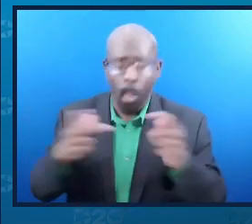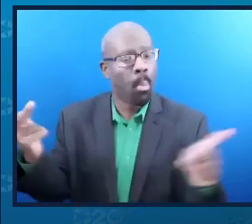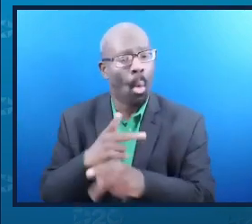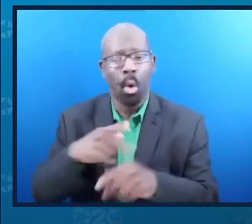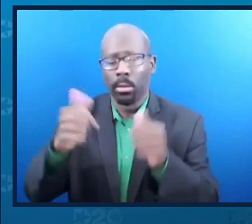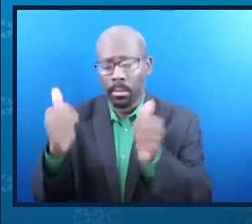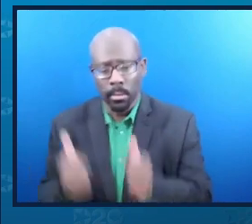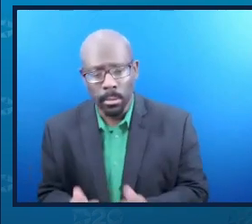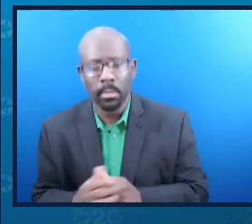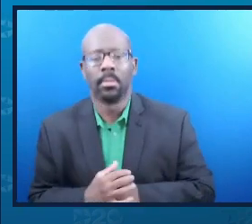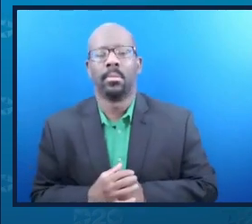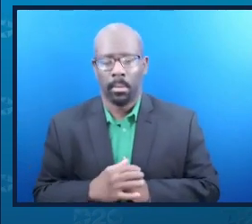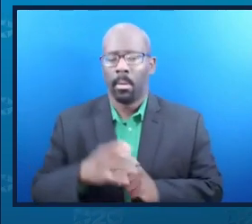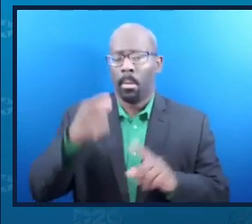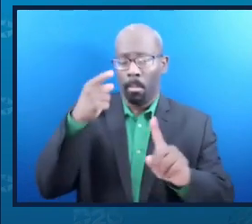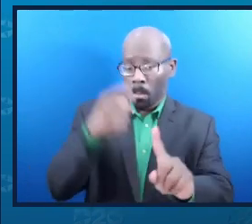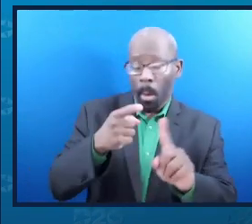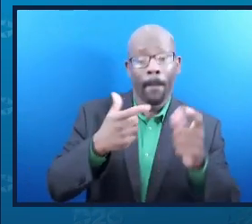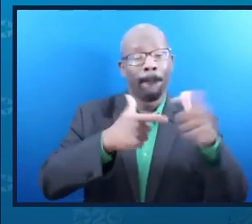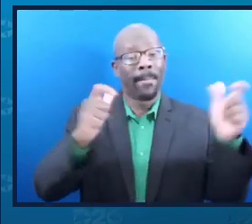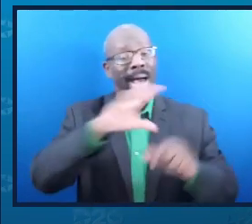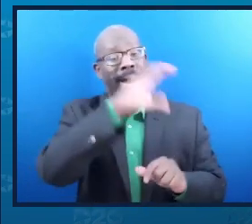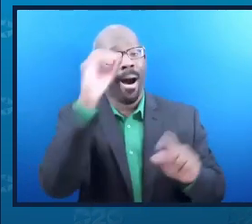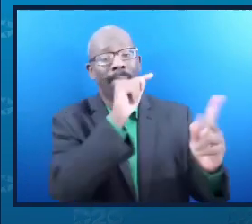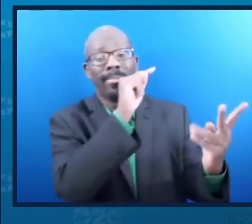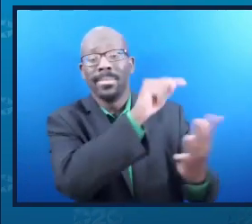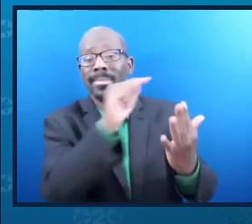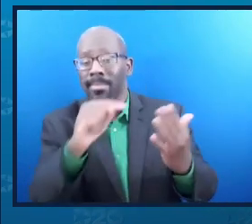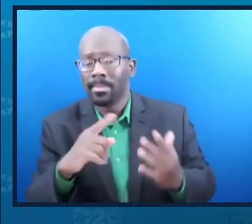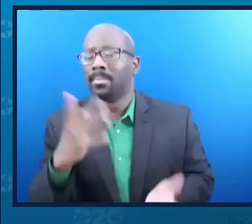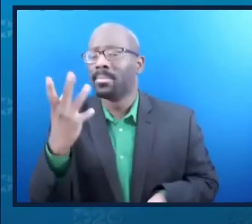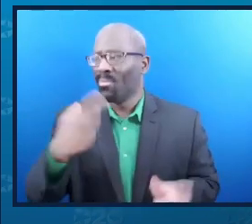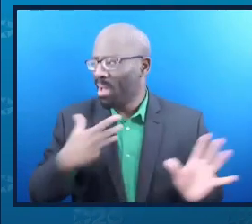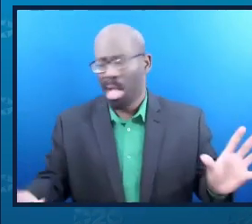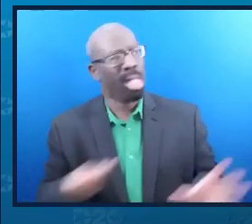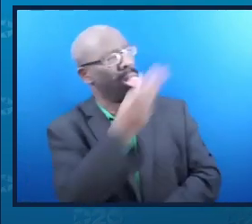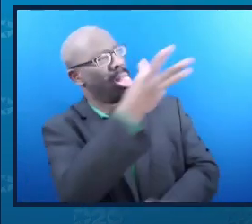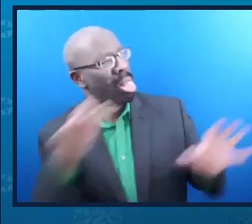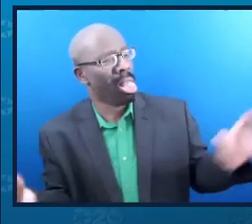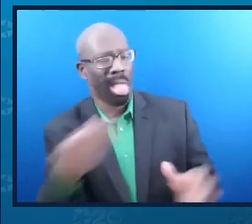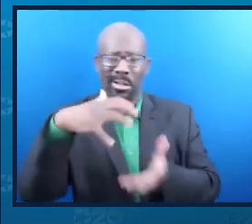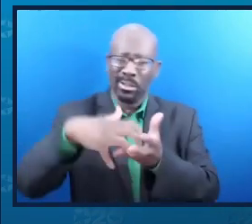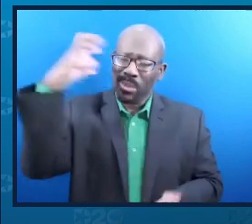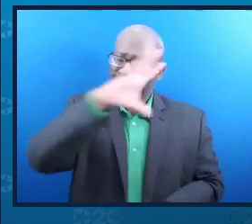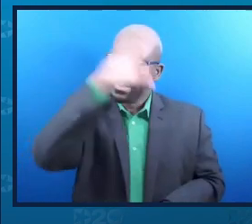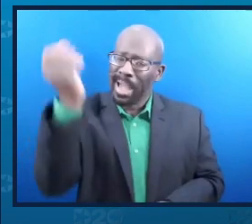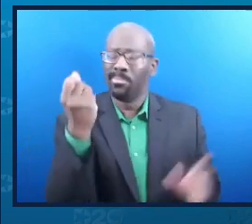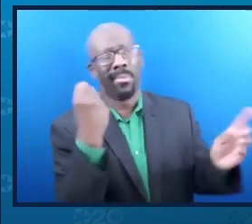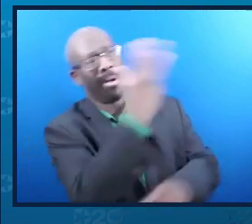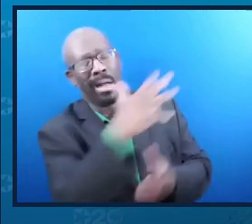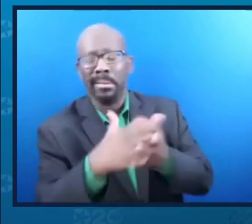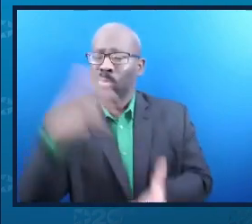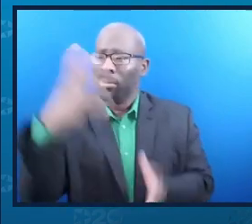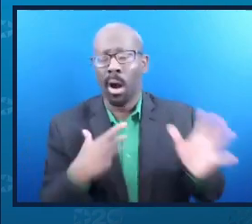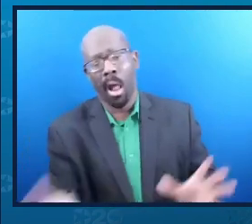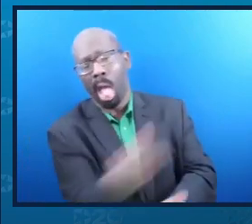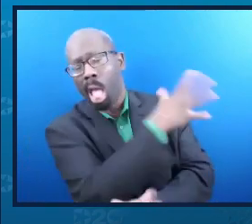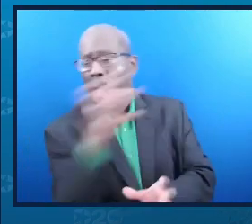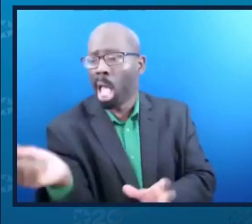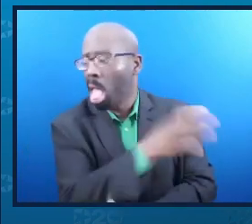TRUTH. OUR ECONOMIC SYSTEM HAS BEEN RIGGED TO GIVE BAILOUTS TO BILLIONAIRES AND KICK DIRT IN